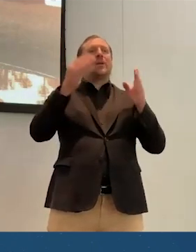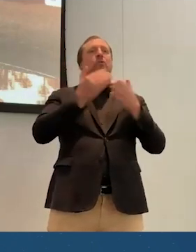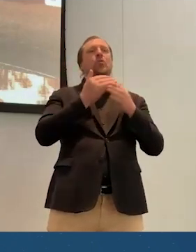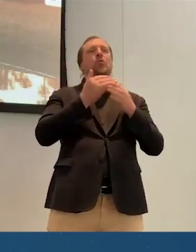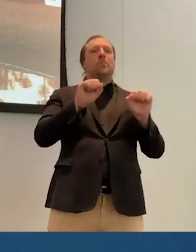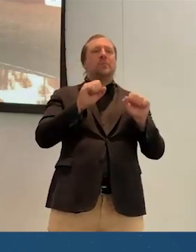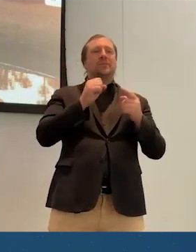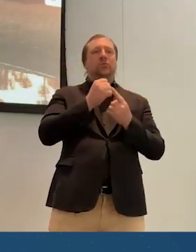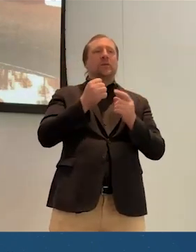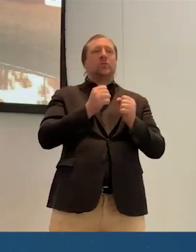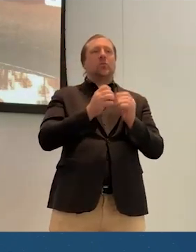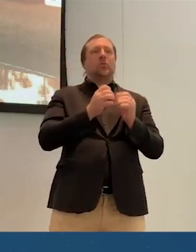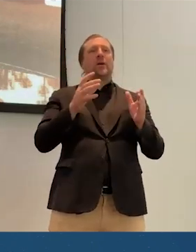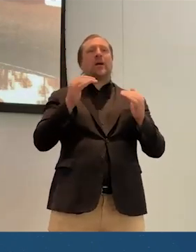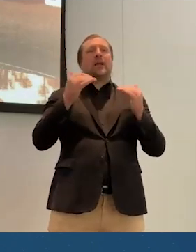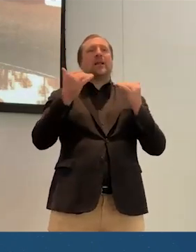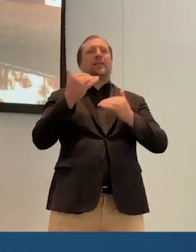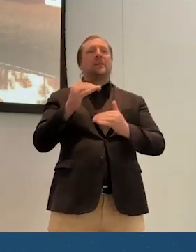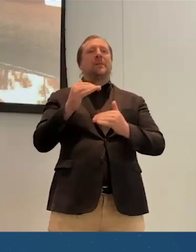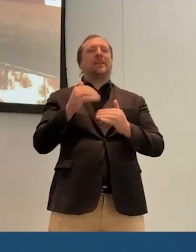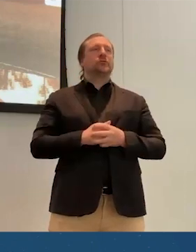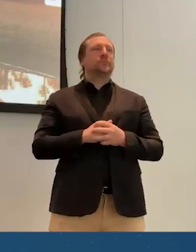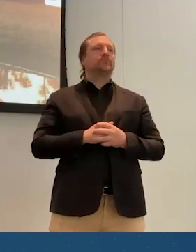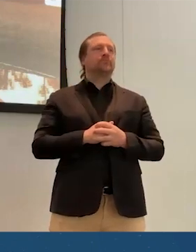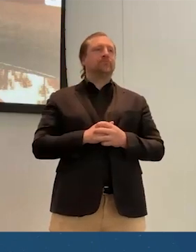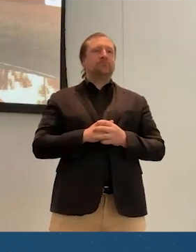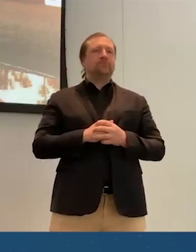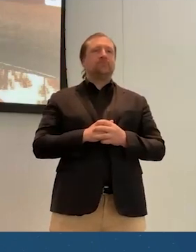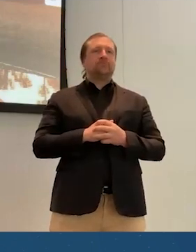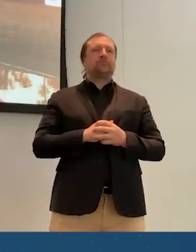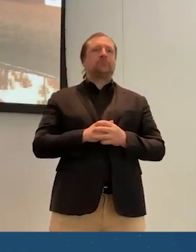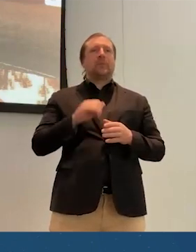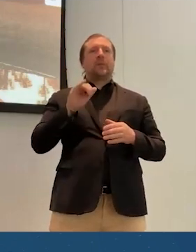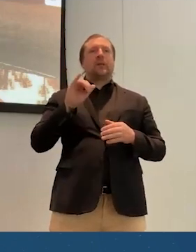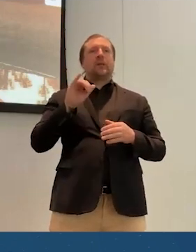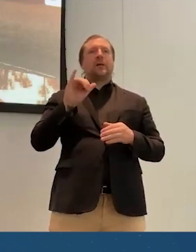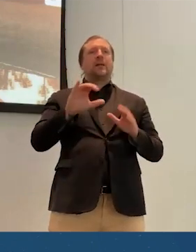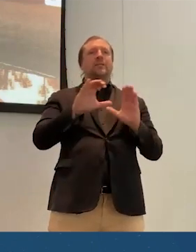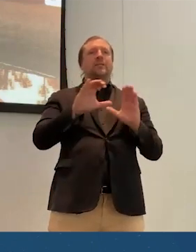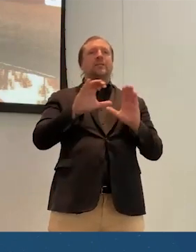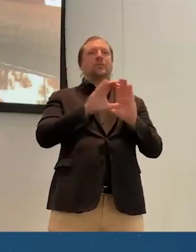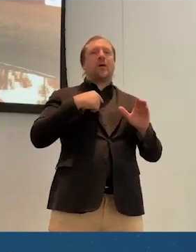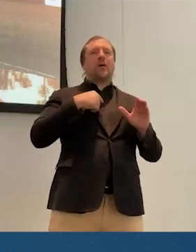This is a picture of me wearing the headset, which-- the VR headset.